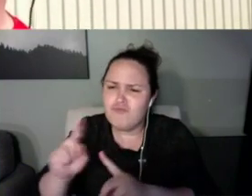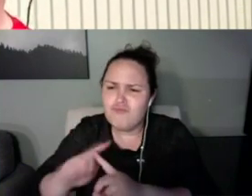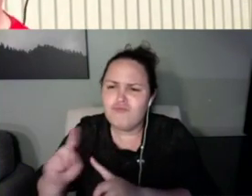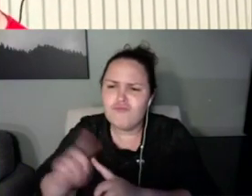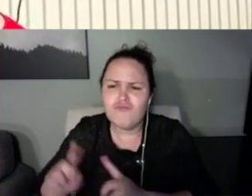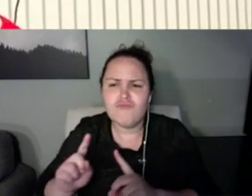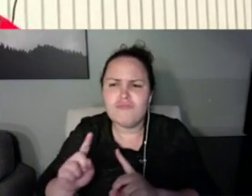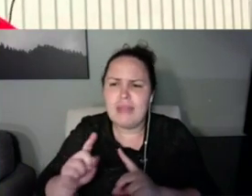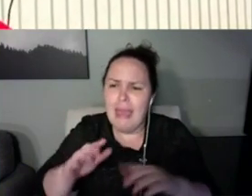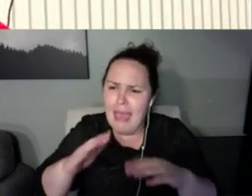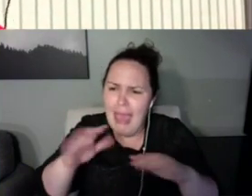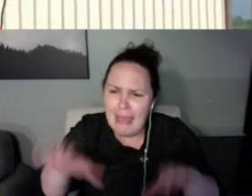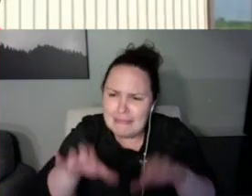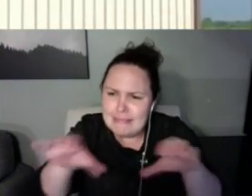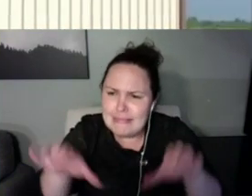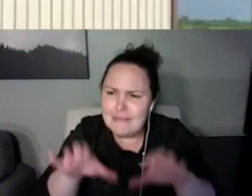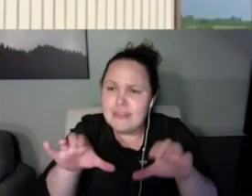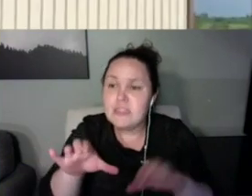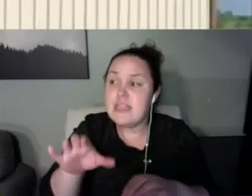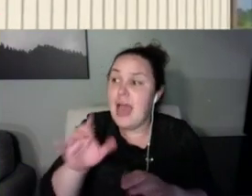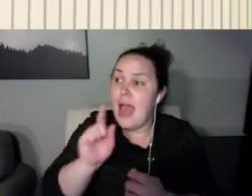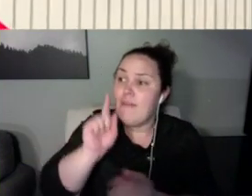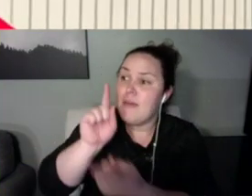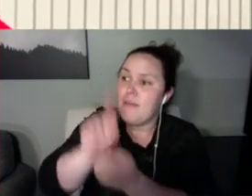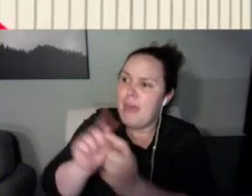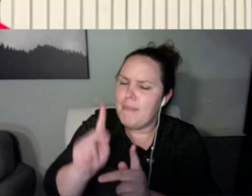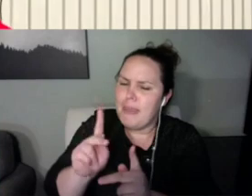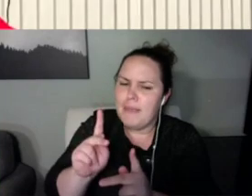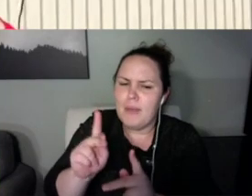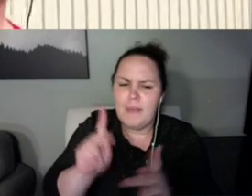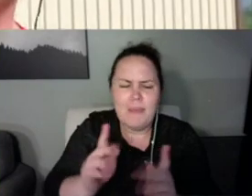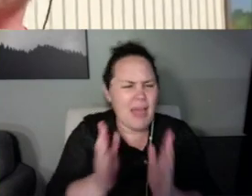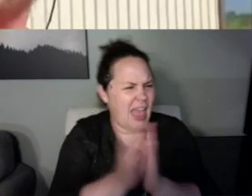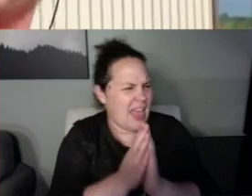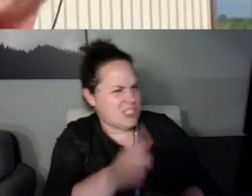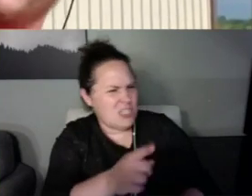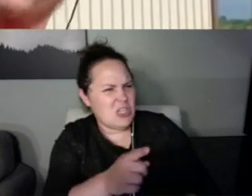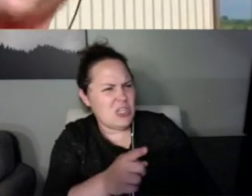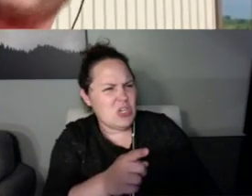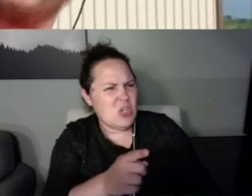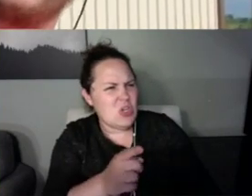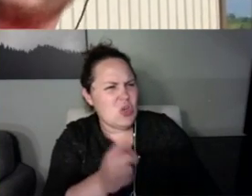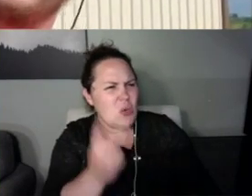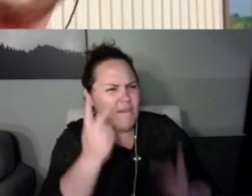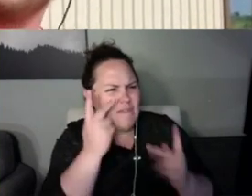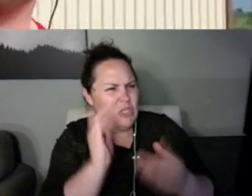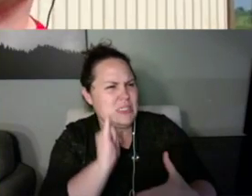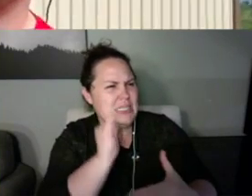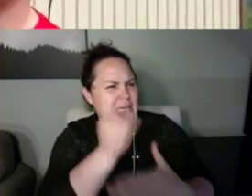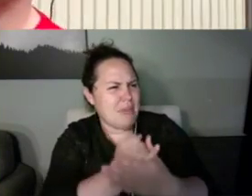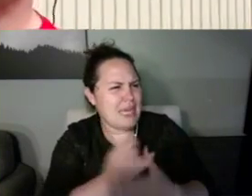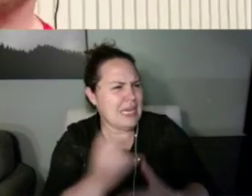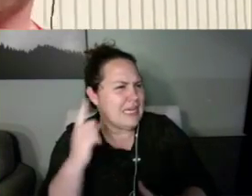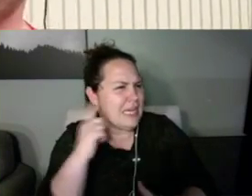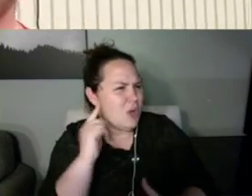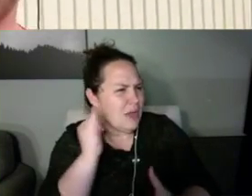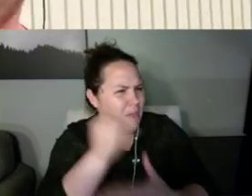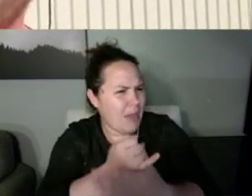of things with it. And I've met a lot of nice people. And when they ask me, “Tyler why did you buy a tractor when you're visually impaired and hearing impaired.”